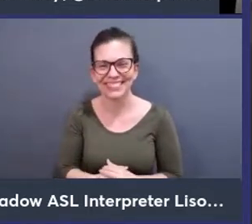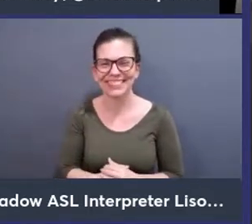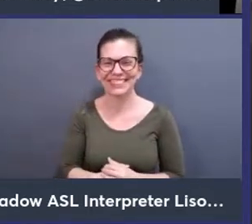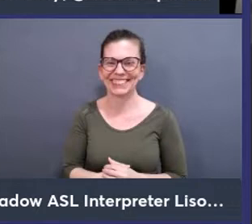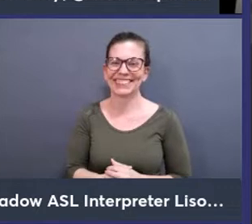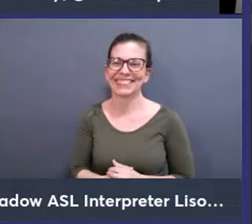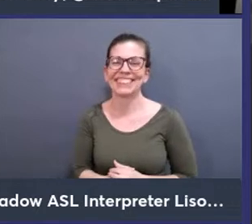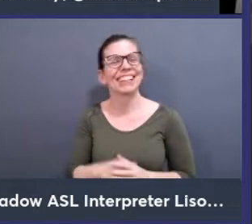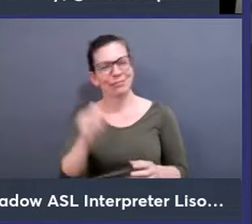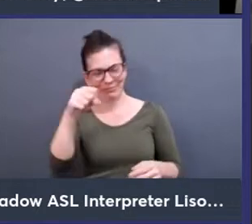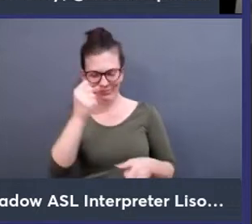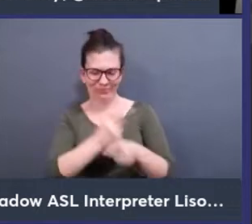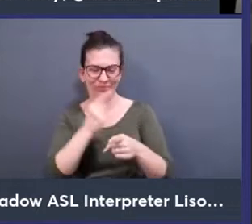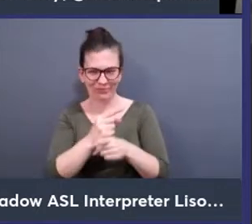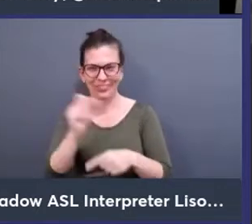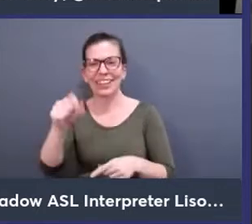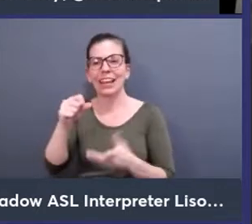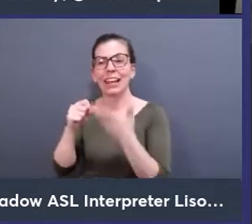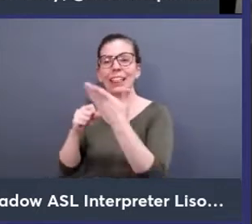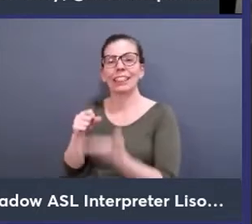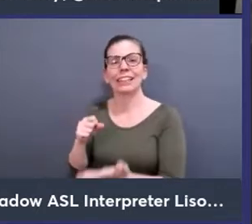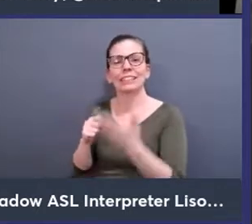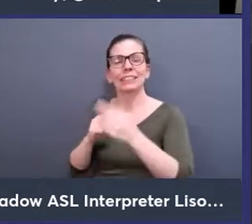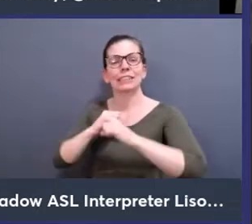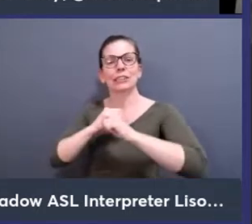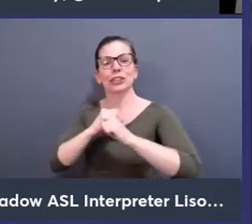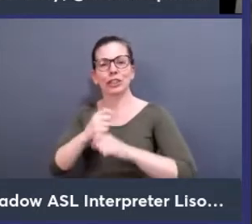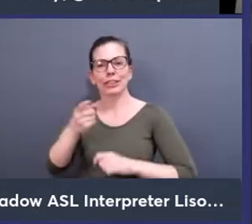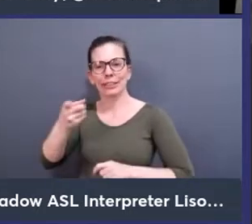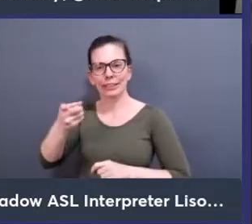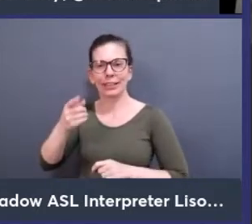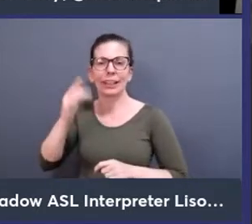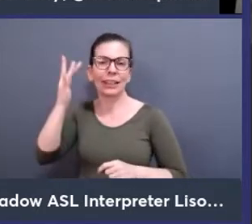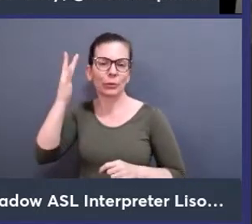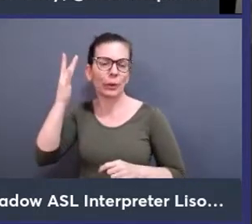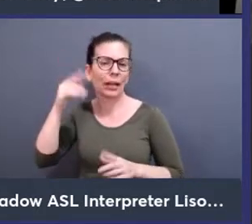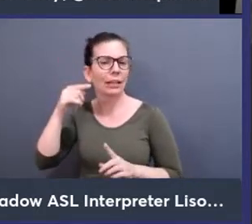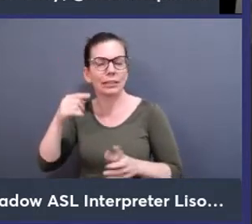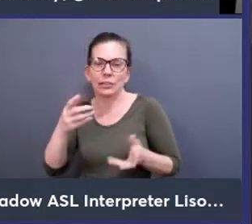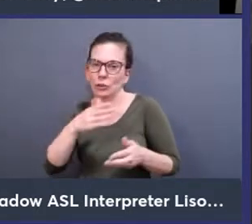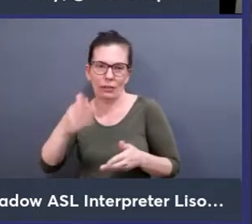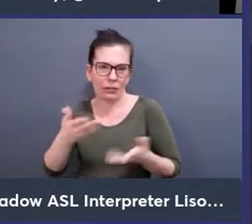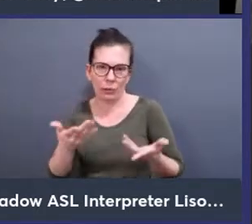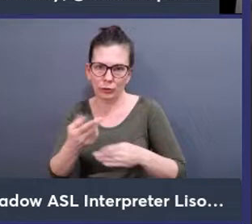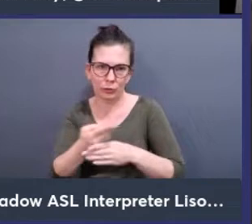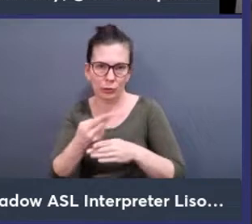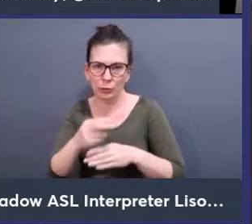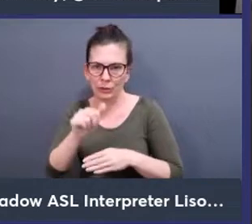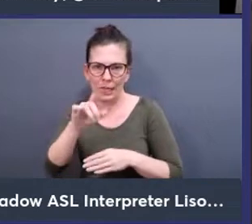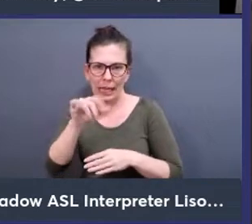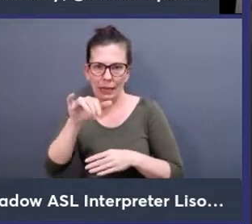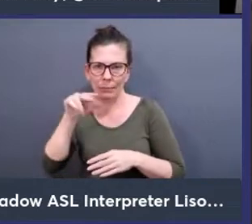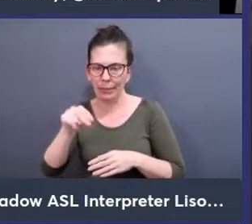Absolutely, and this is with security in mind and that's why you never want to use your admin access ID and secret key in this.